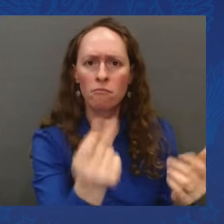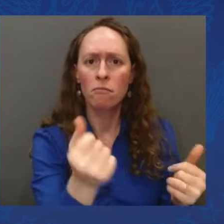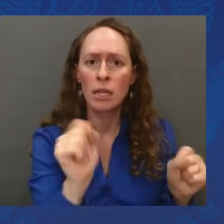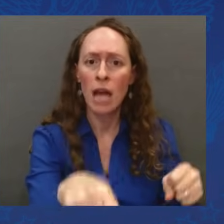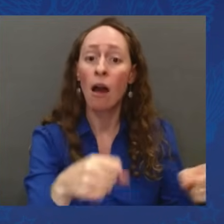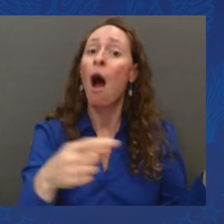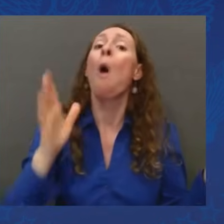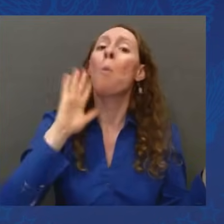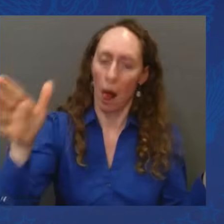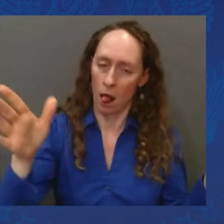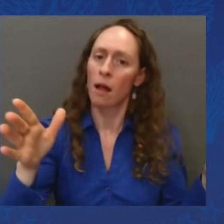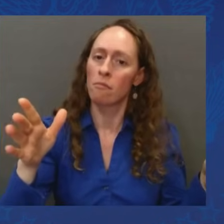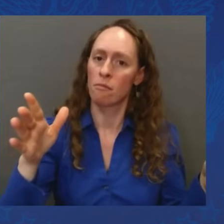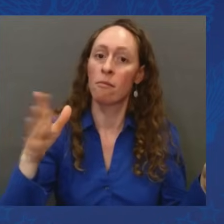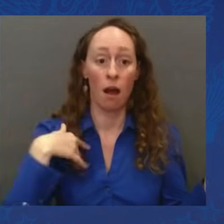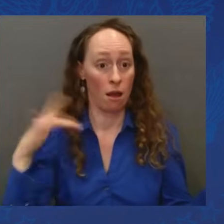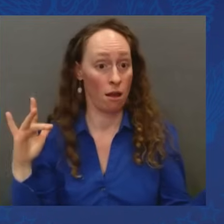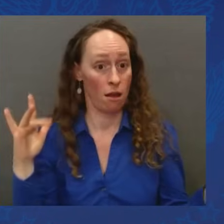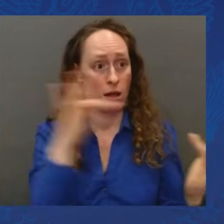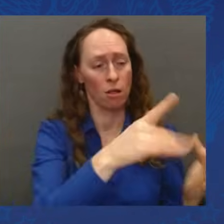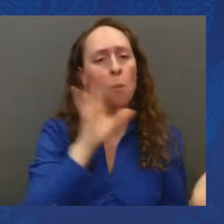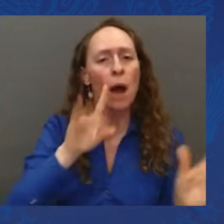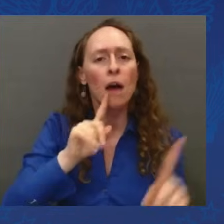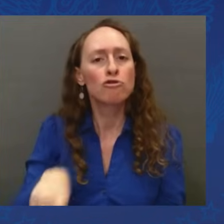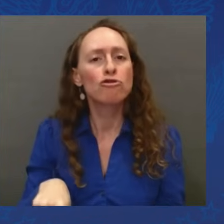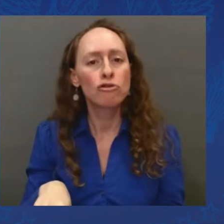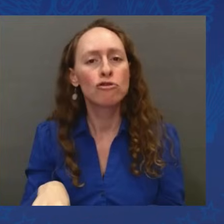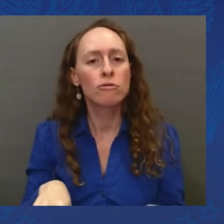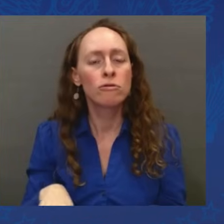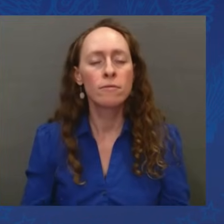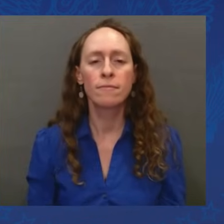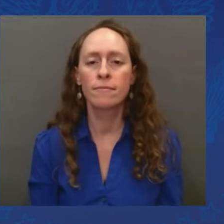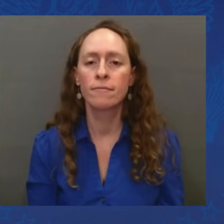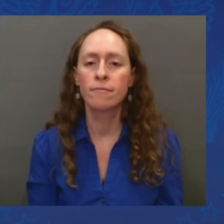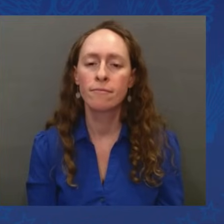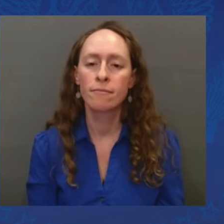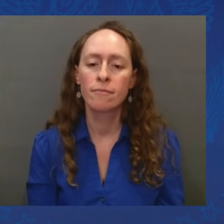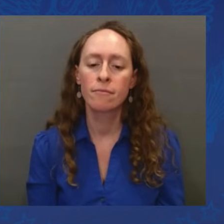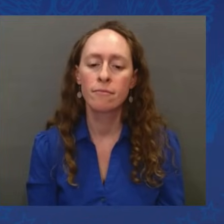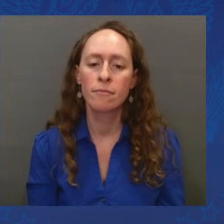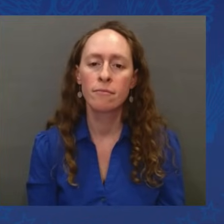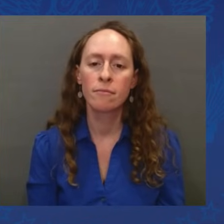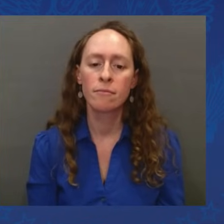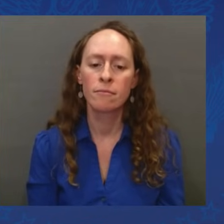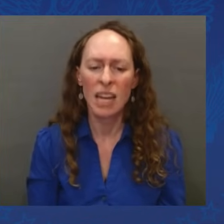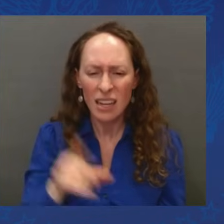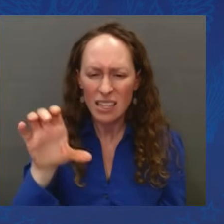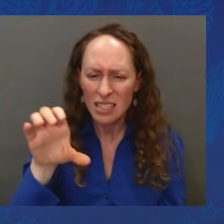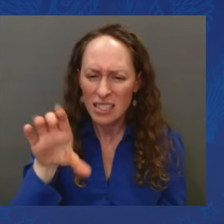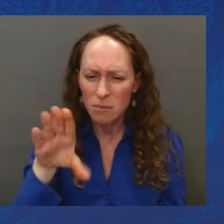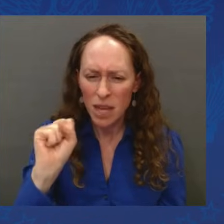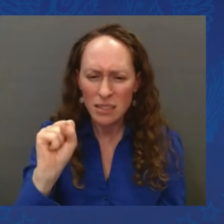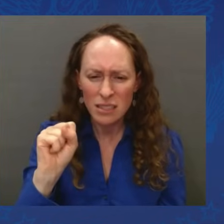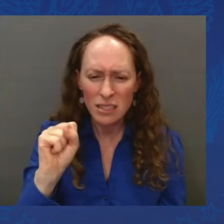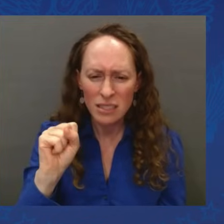I'm embarrassed -- I think it's CBS, but I can't remember who with CBS. I'm sorry. The Press: Thank you, Mr. President.